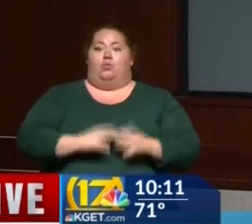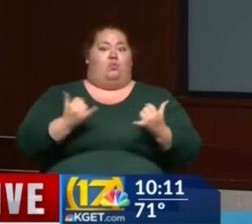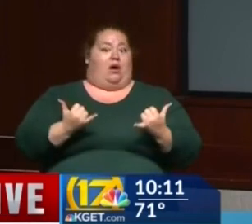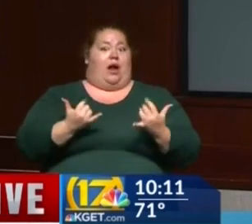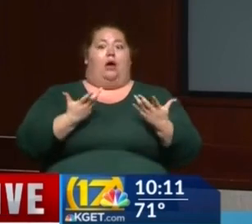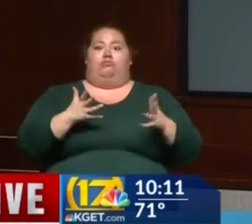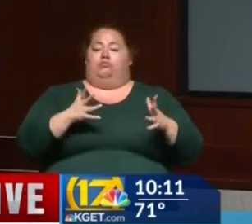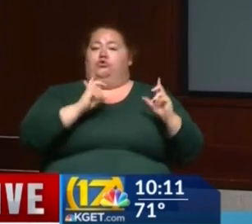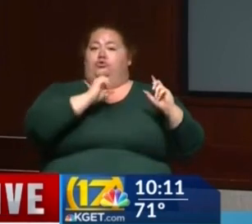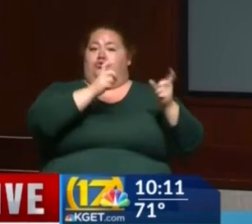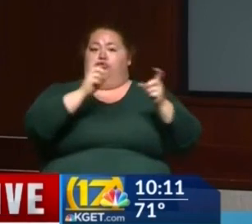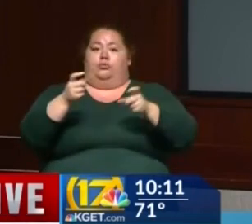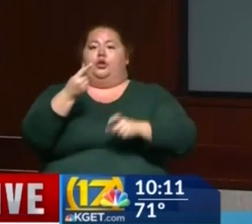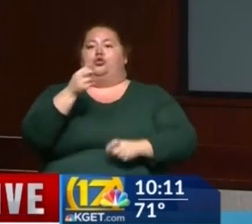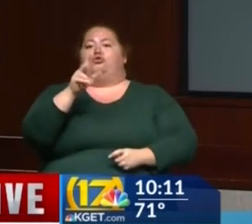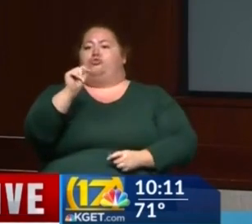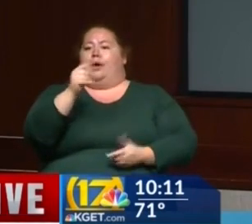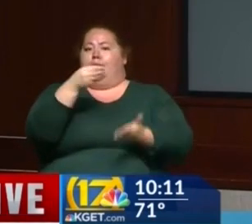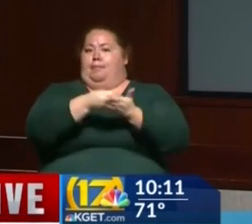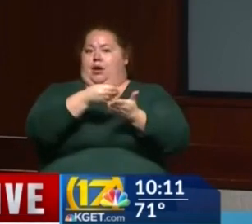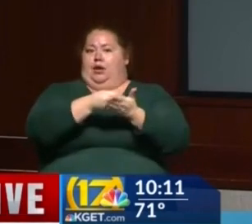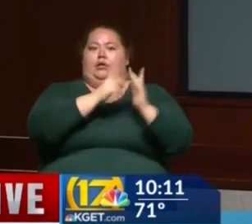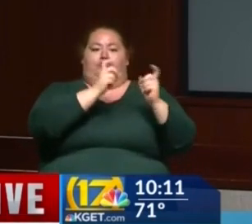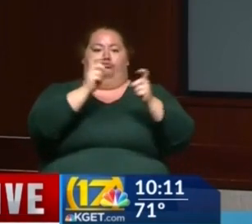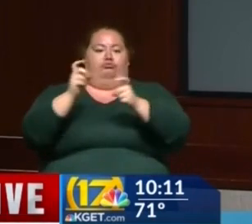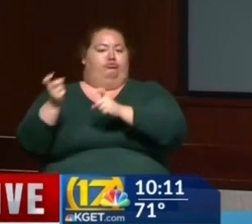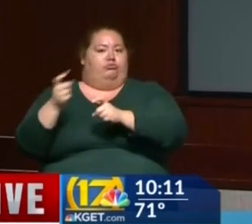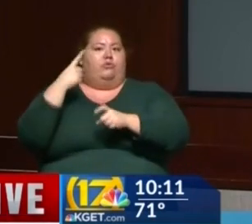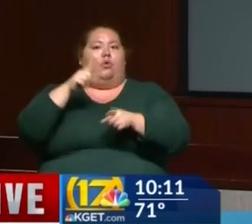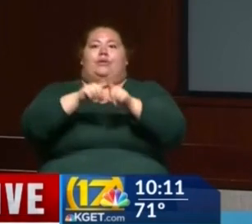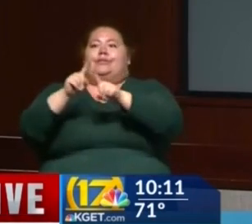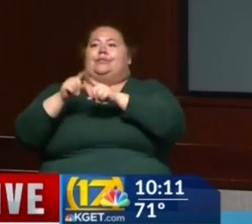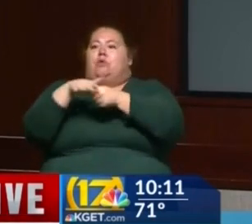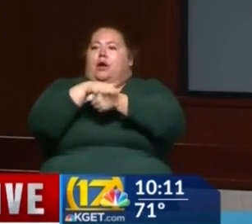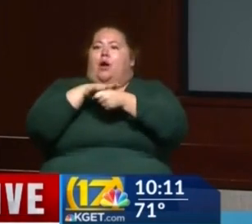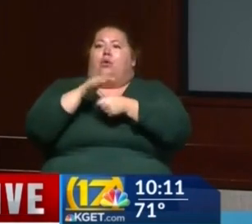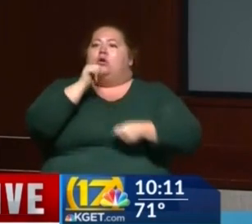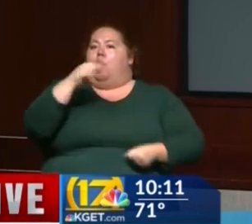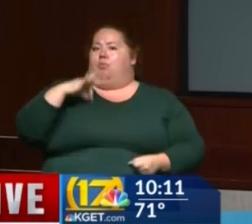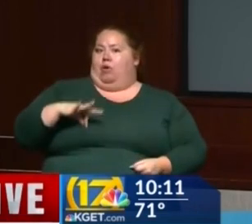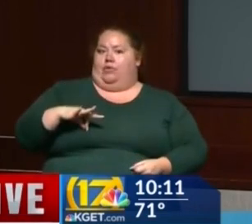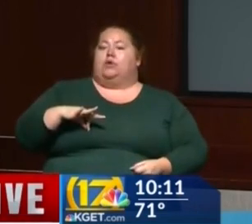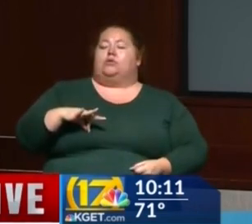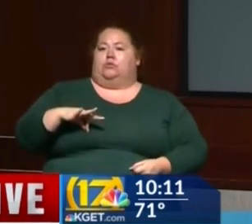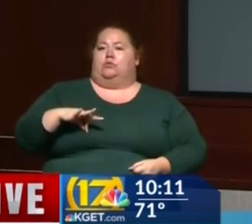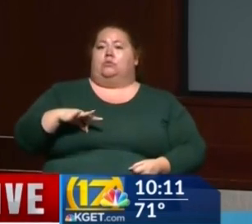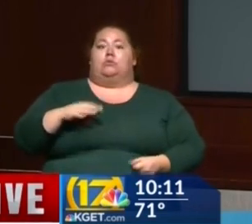PROGRAM FINANCIAL ASSISTANCE FOR COUNTY NONPROFITS ORGANIZATIONS WE ARE